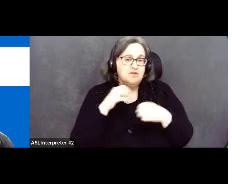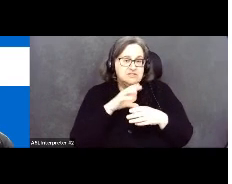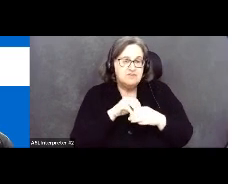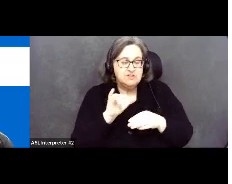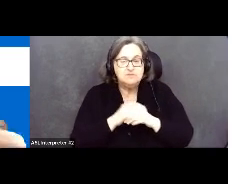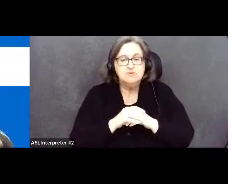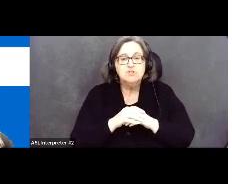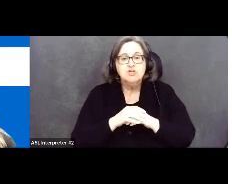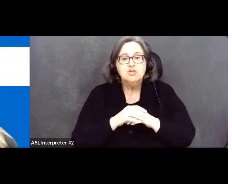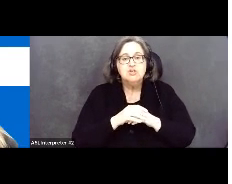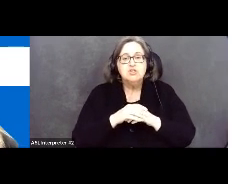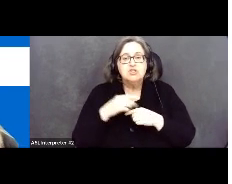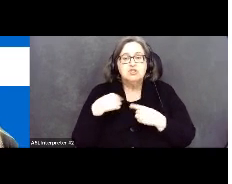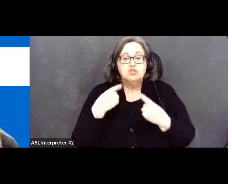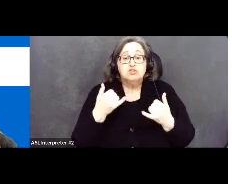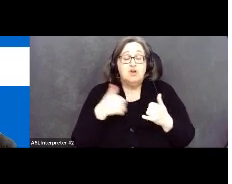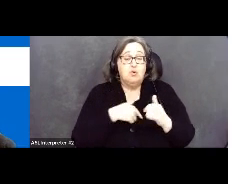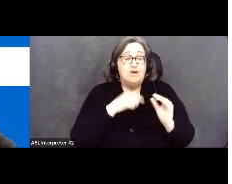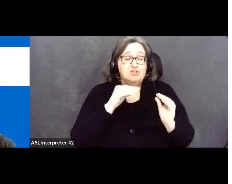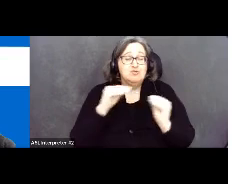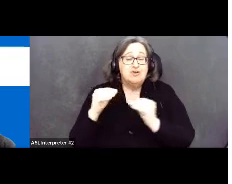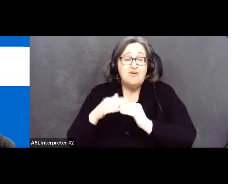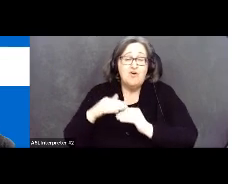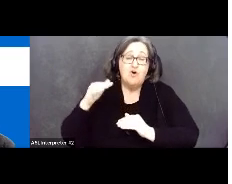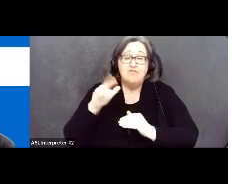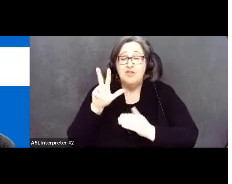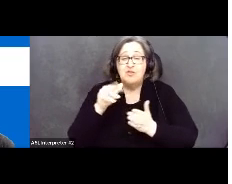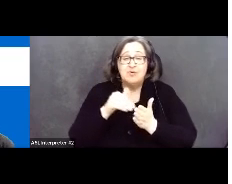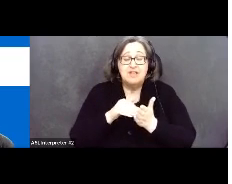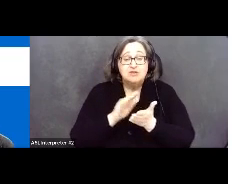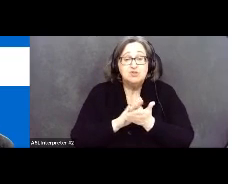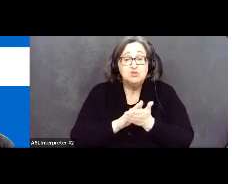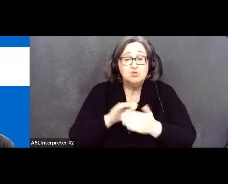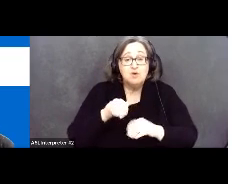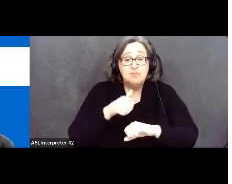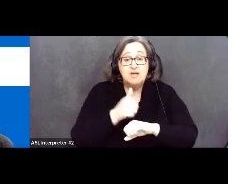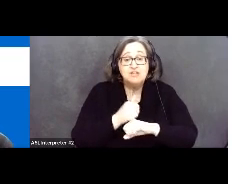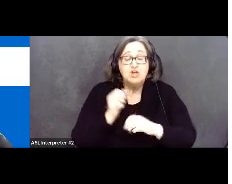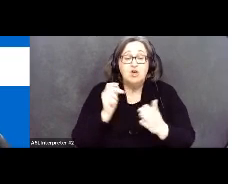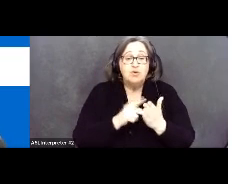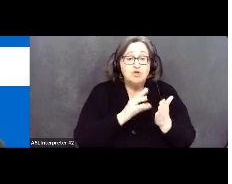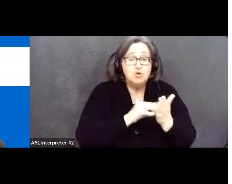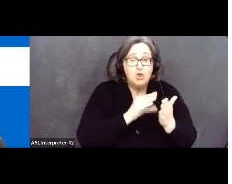We, to date, have trained over 3,000 school based return to learn concussion management teams.